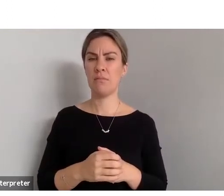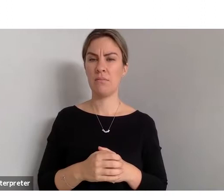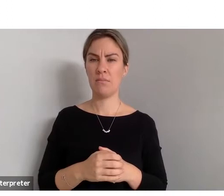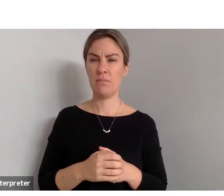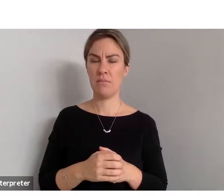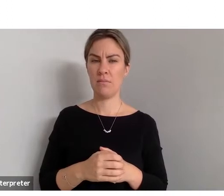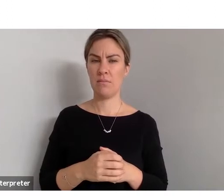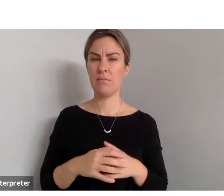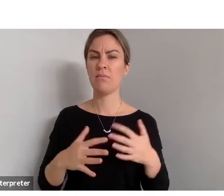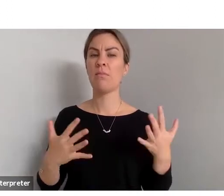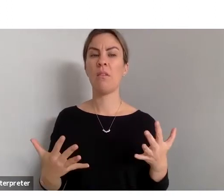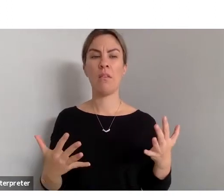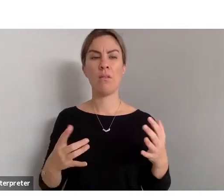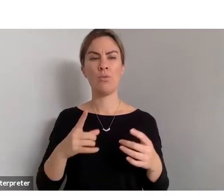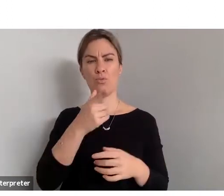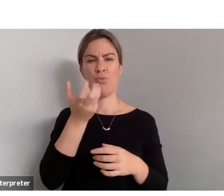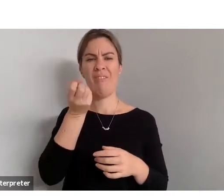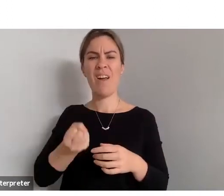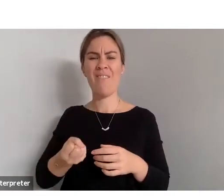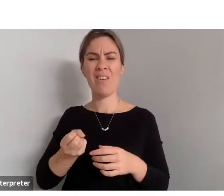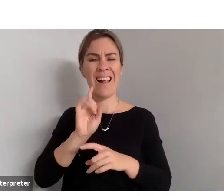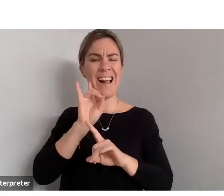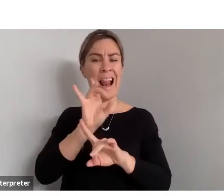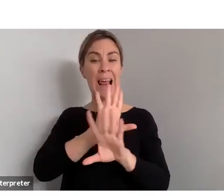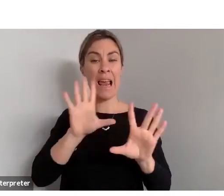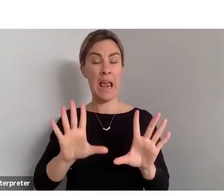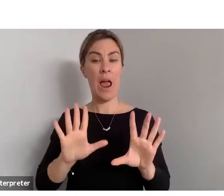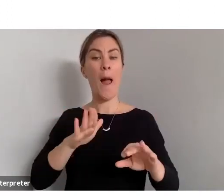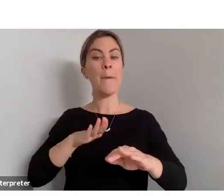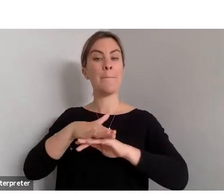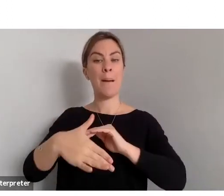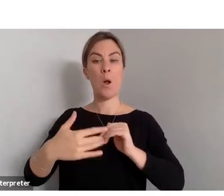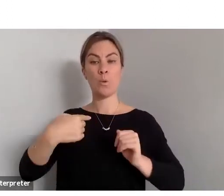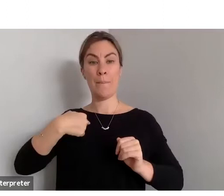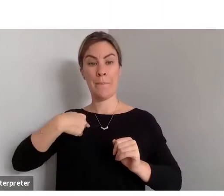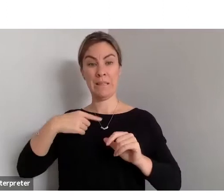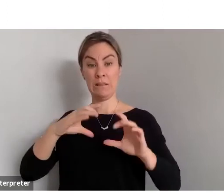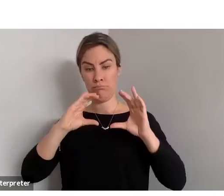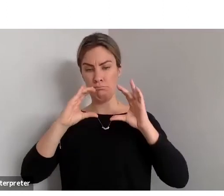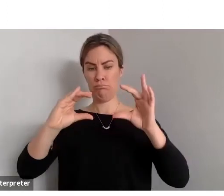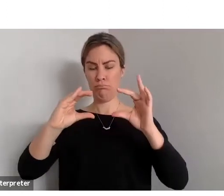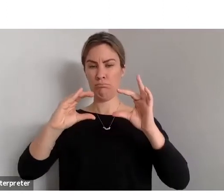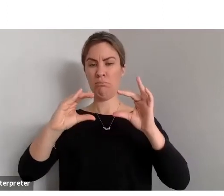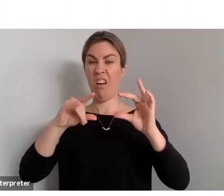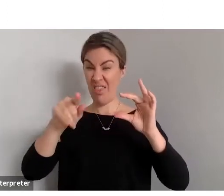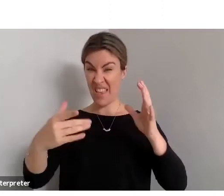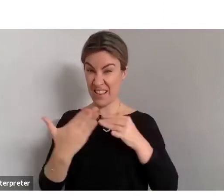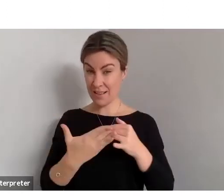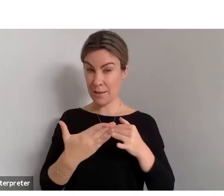Having a clear About Me section is accessibility function because it makes navigation easier.